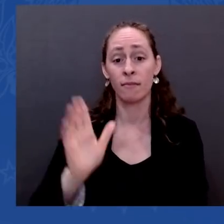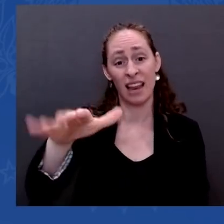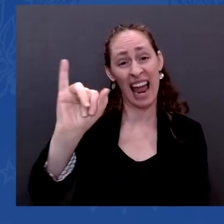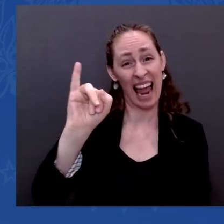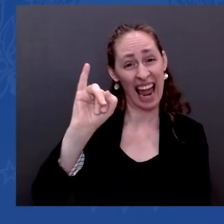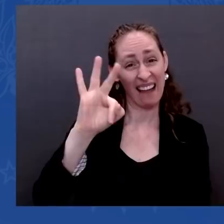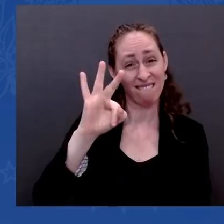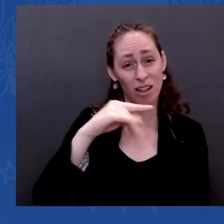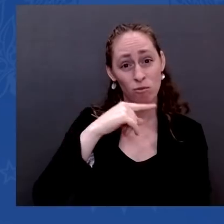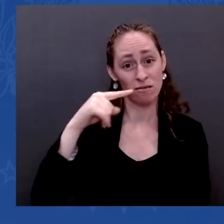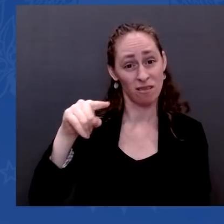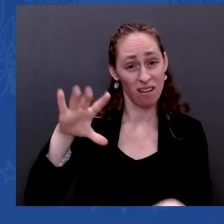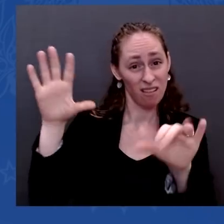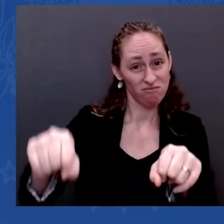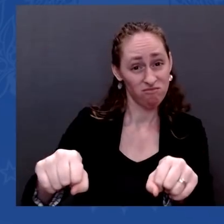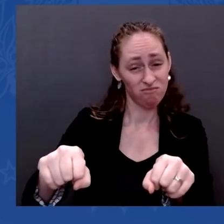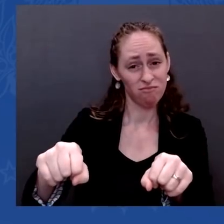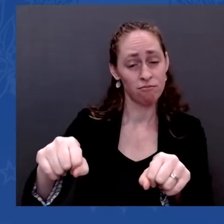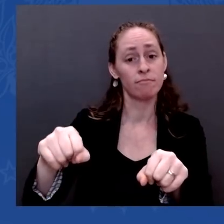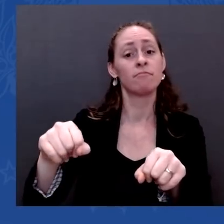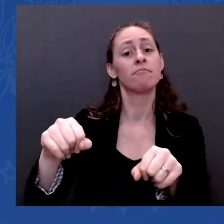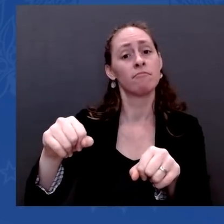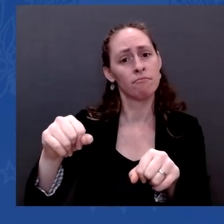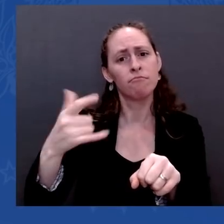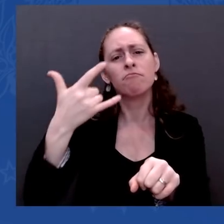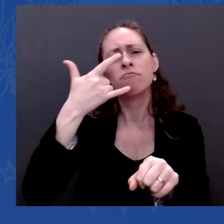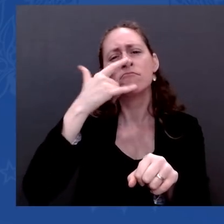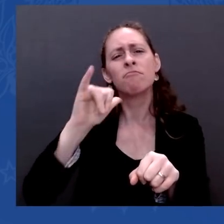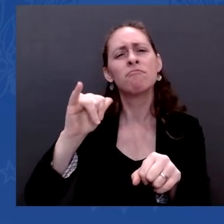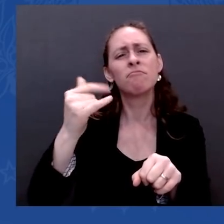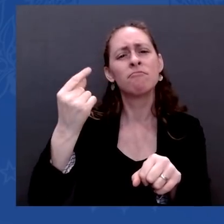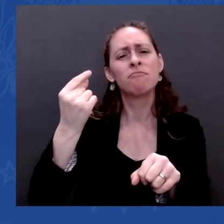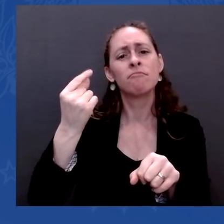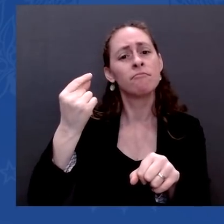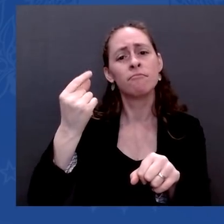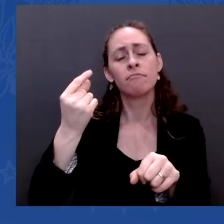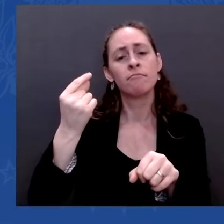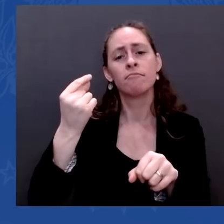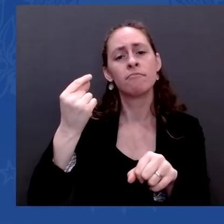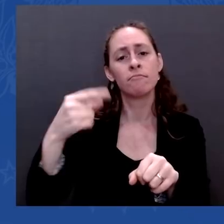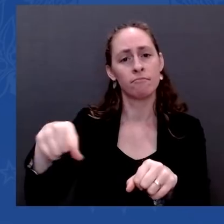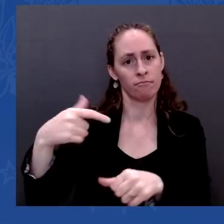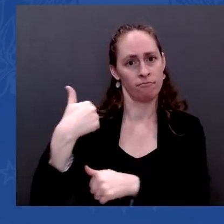the border of Ukraine again -- then there will be -- we --